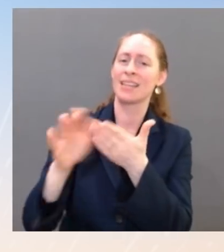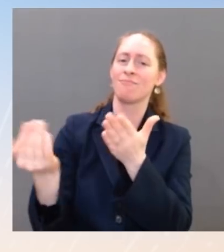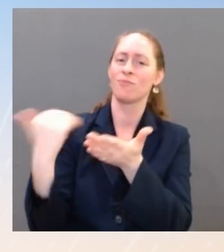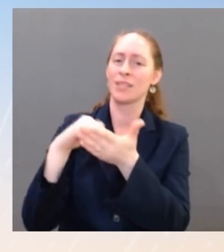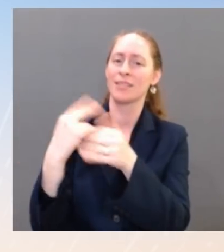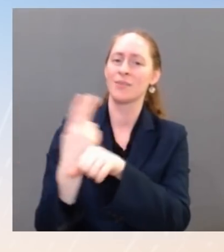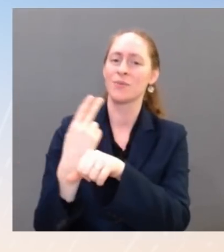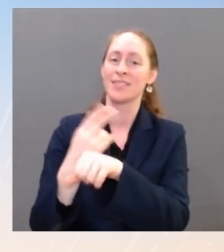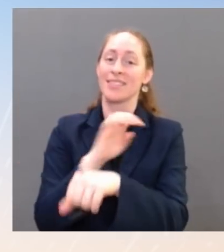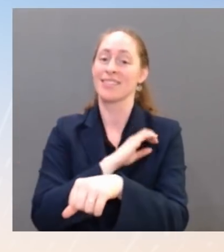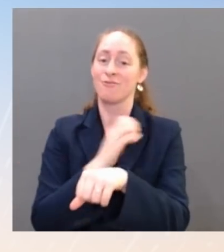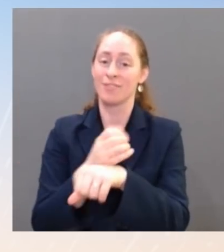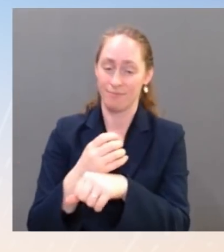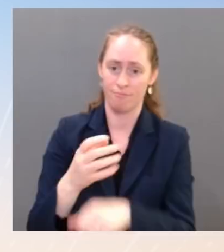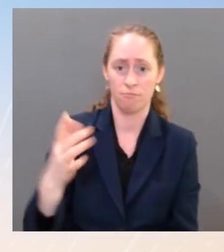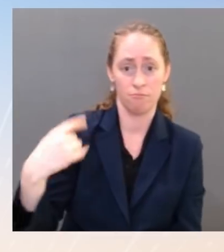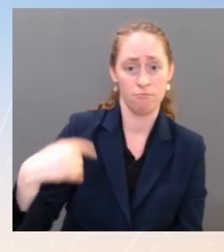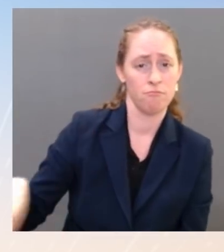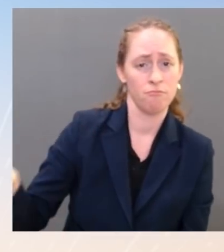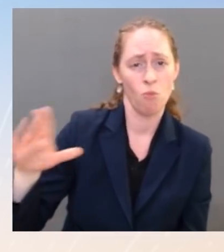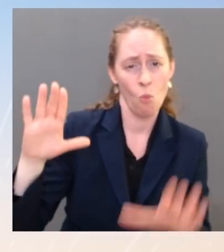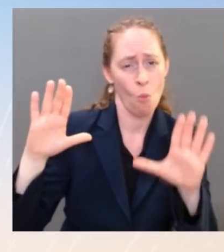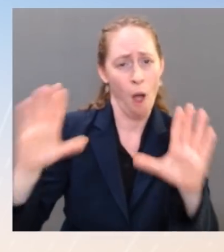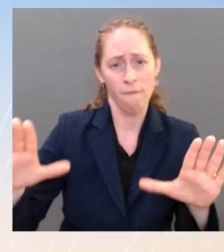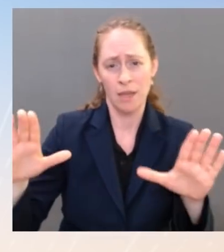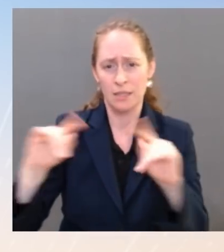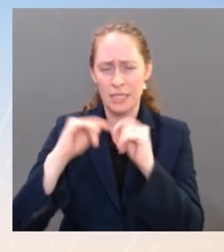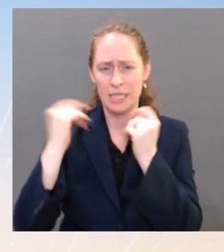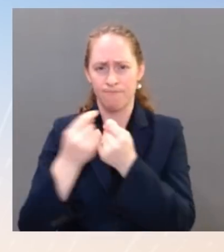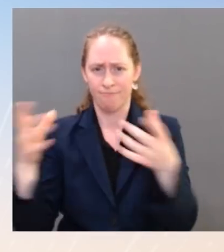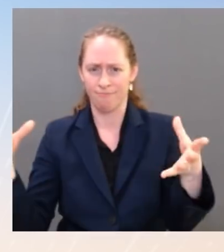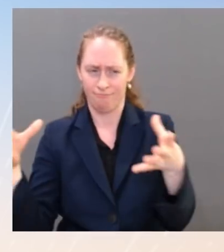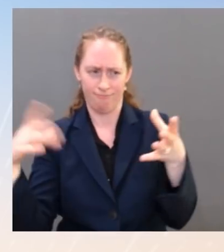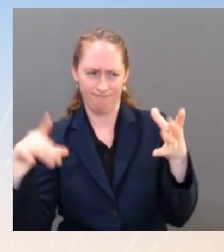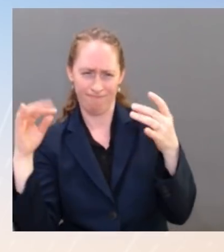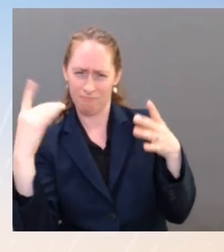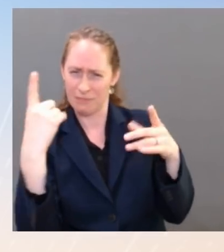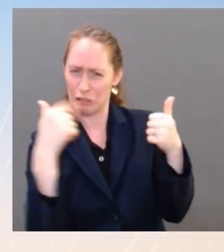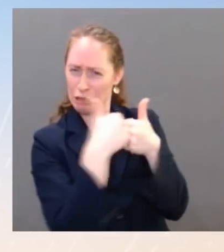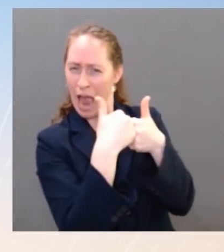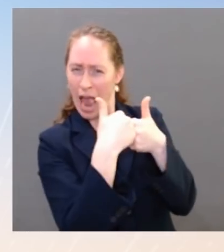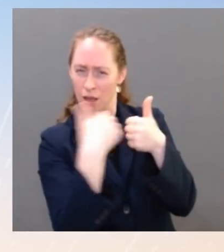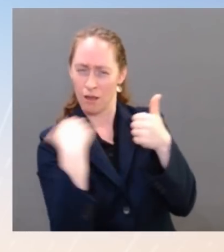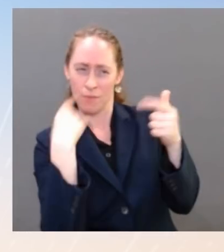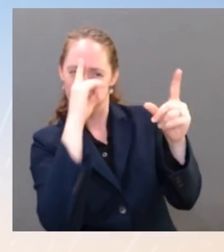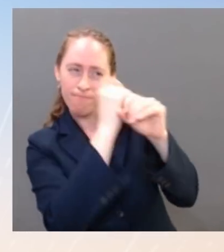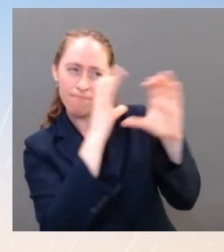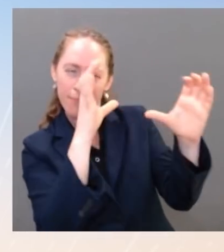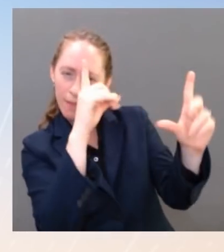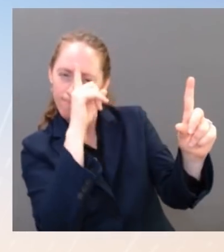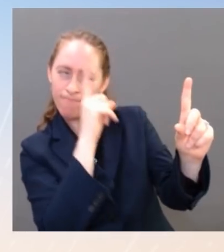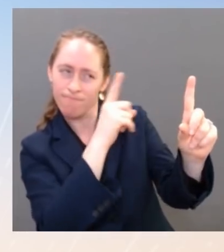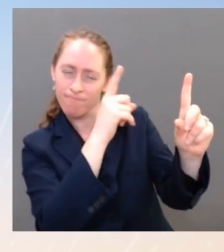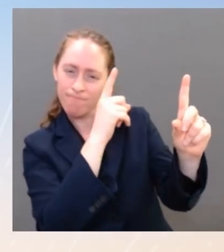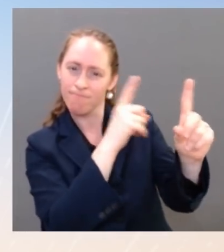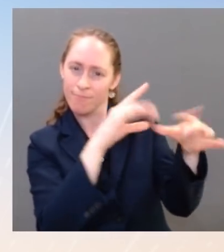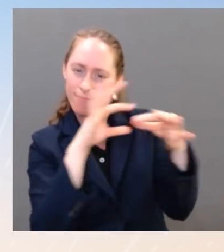has on behalf of the president and with the president and the vice president held over 125 trips